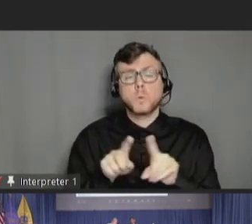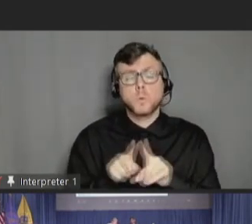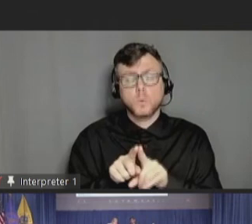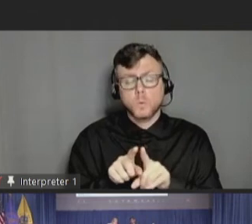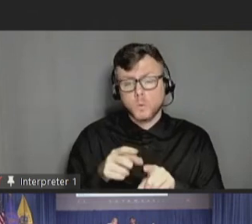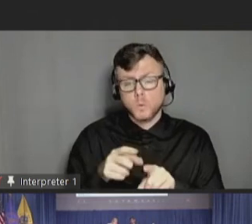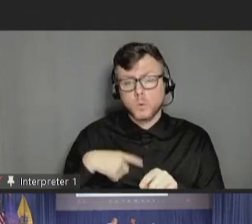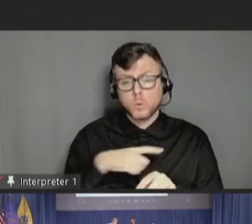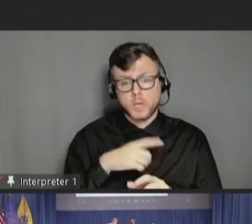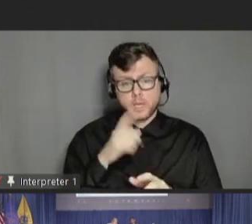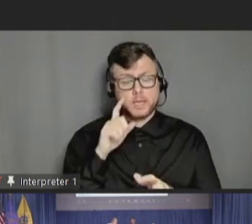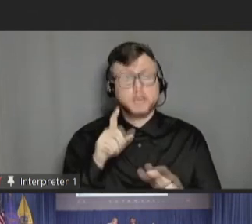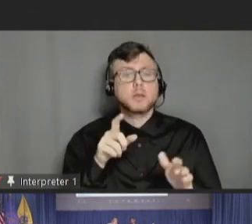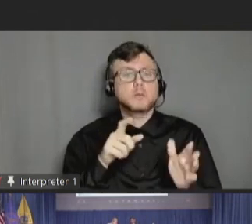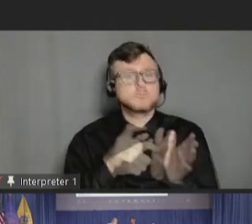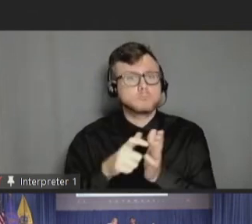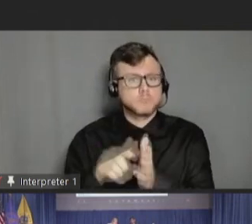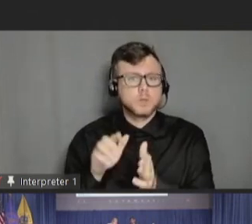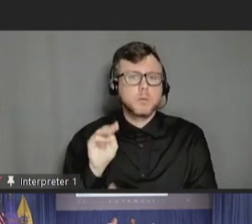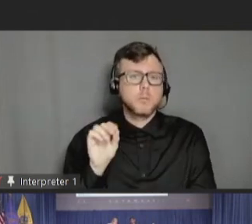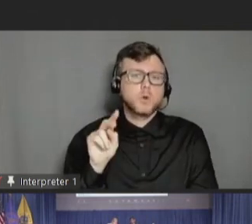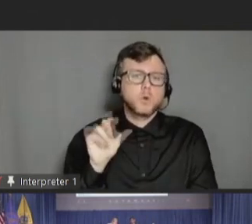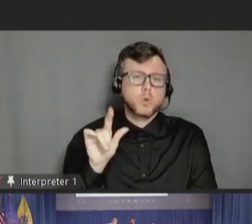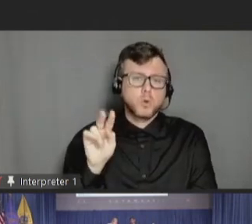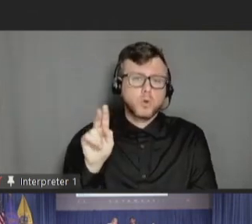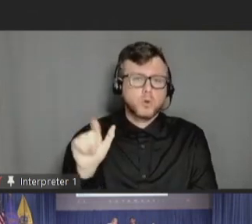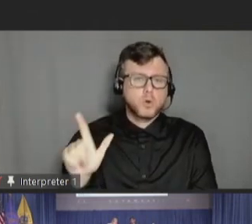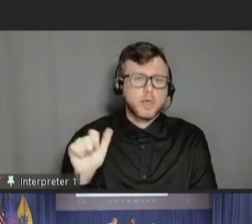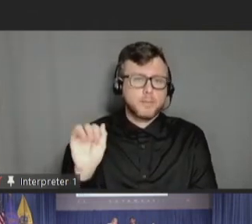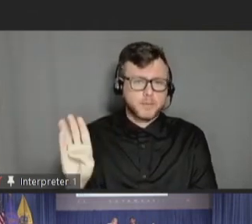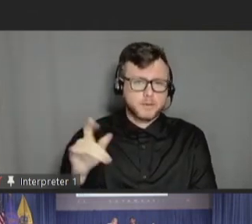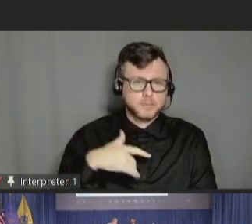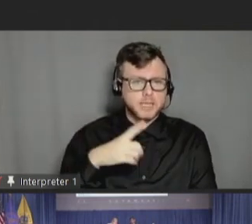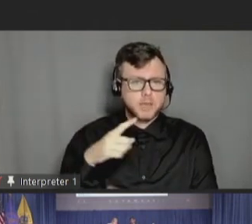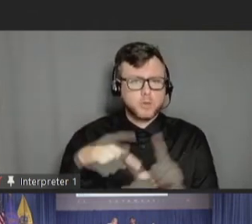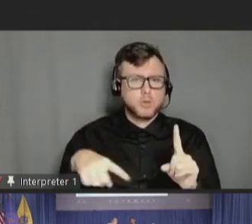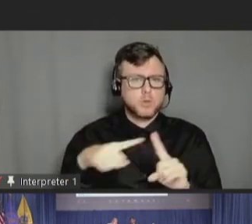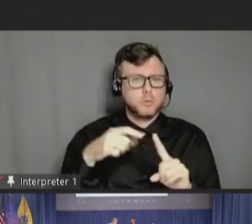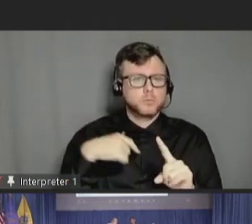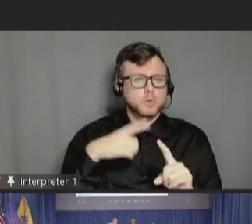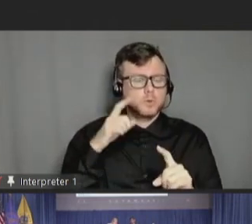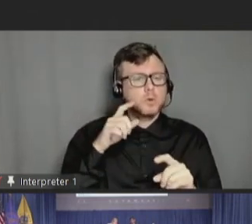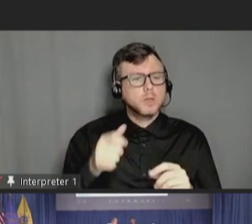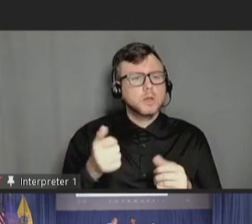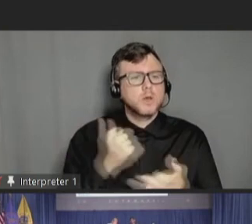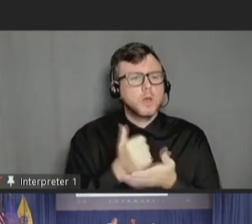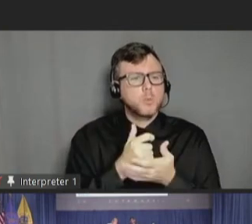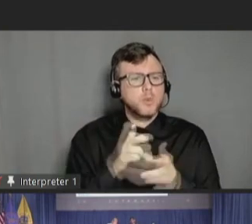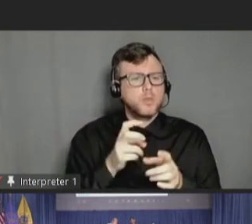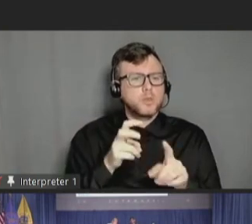monoclonal antibodies against this periodic loop to evaluate which ones are really opsonic.